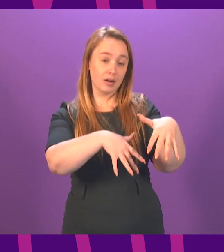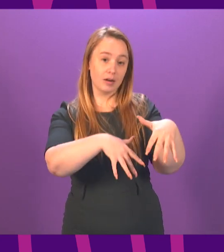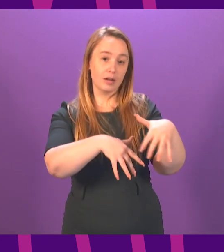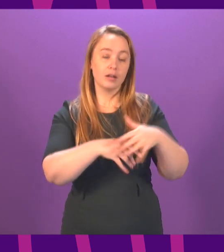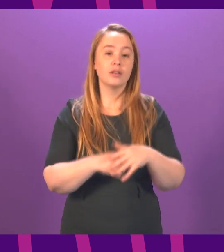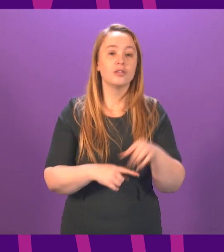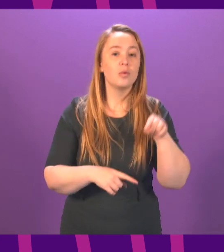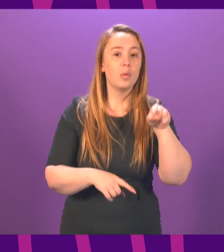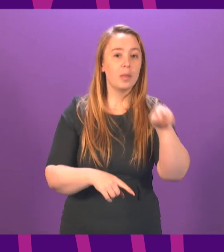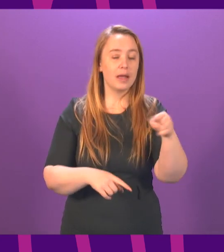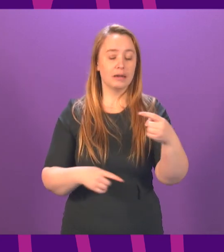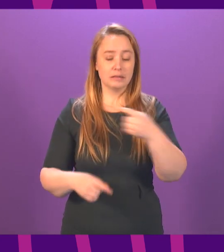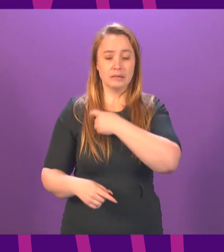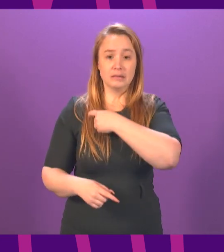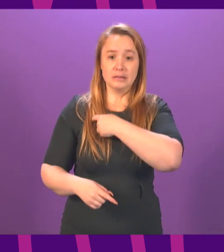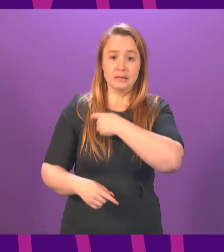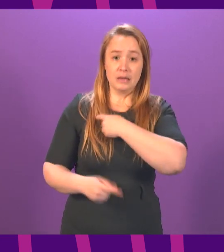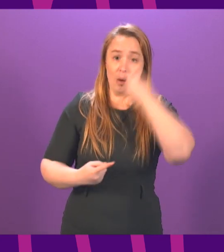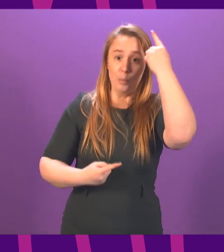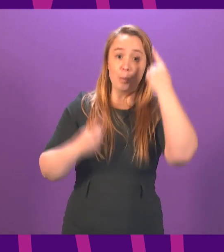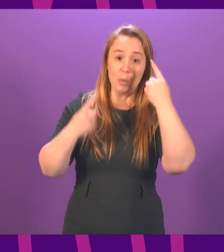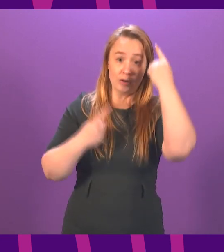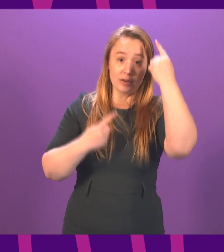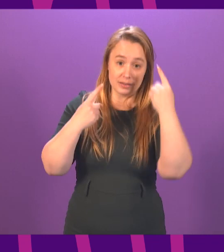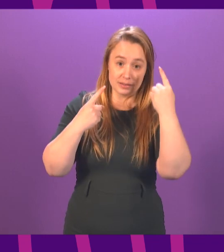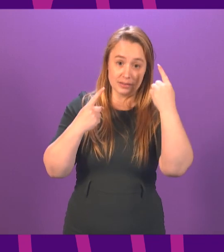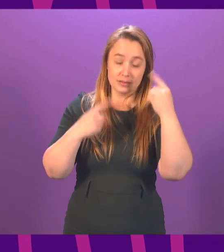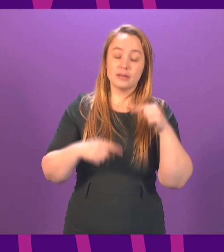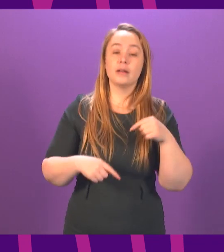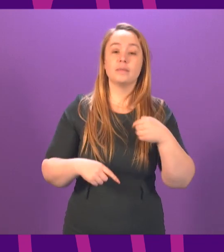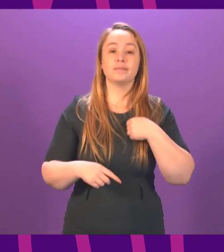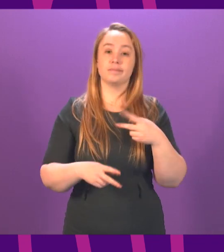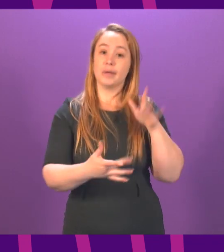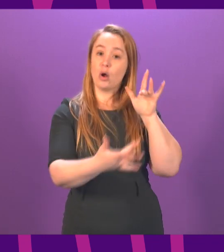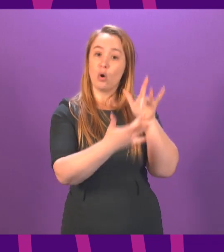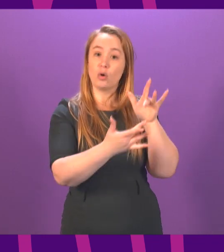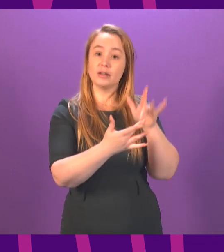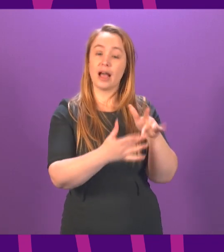understandable concerns. I am in contact with the owners of the care home, social work authorities